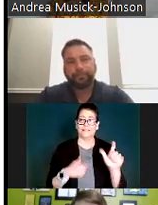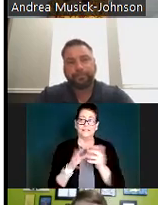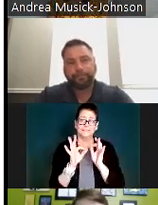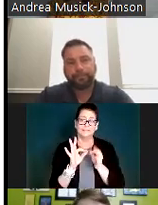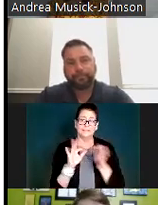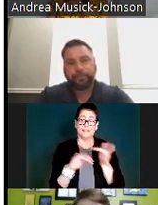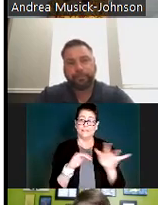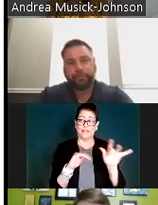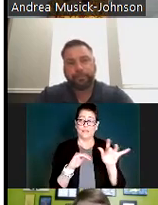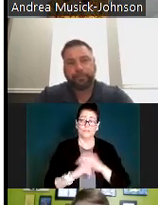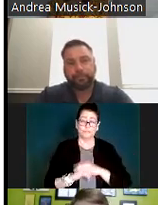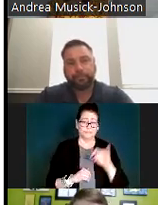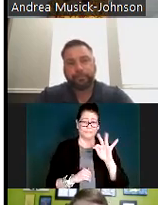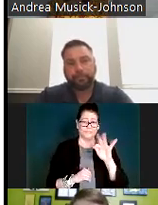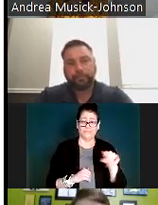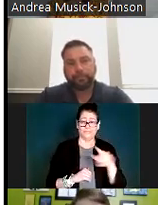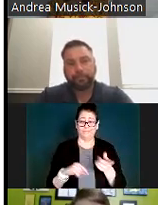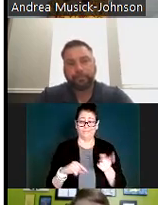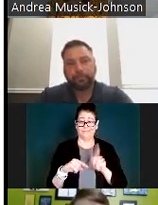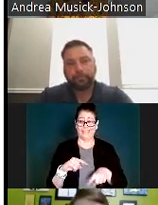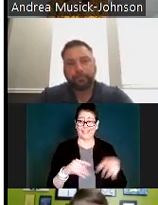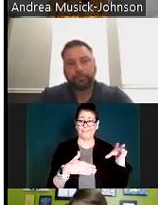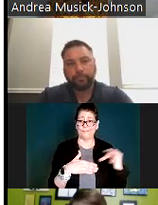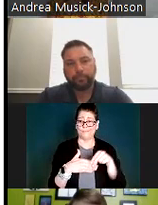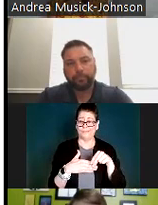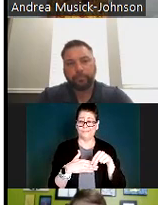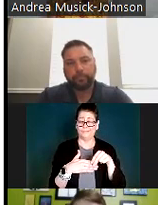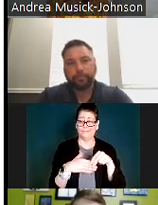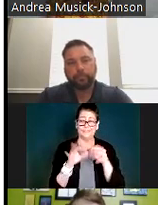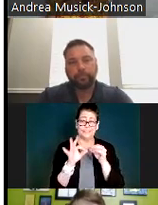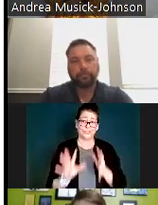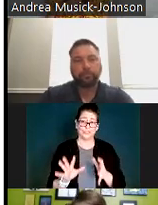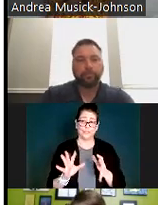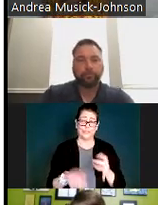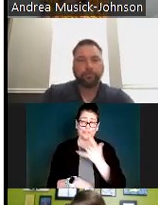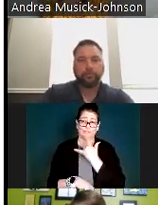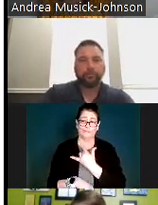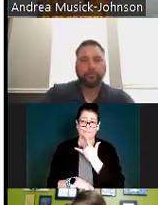If you do not have the ability to PIN the ASL interpreter, Lesley, please message us in the